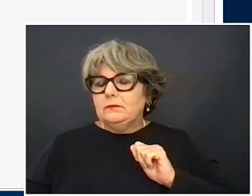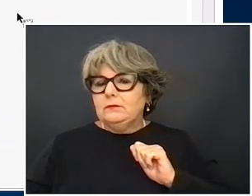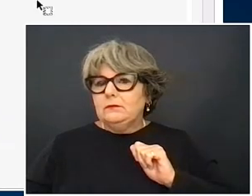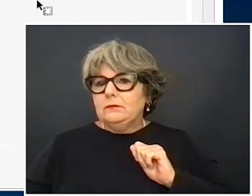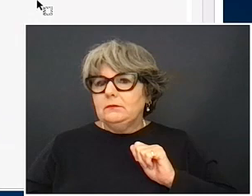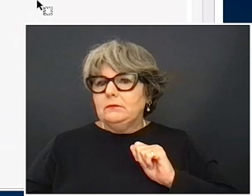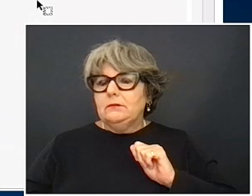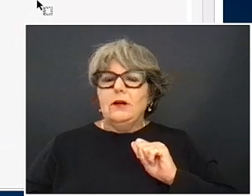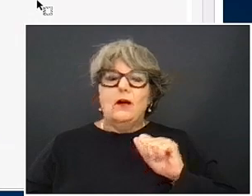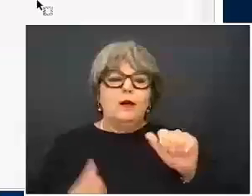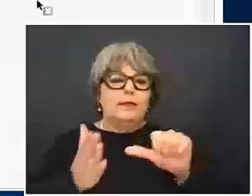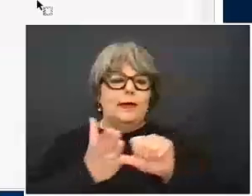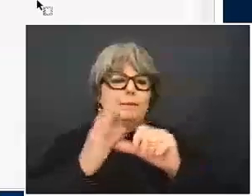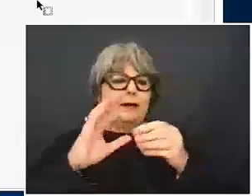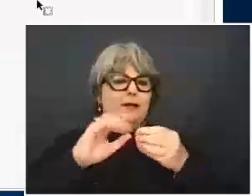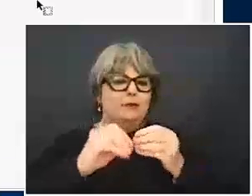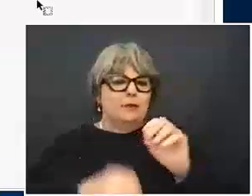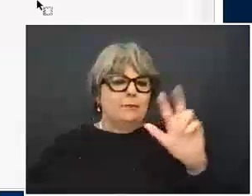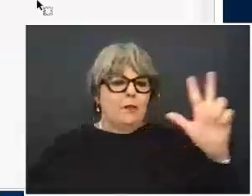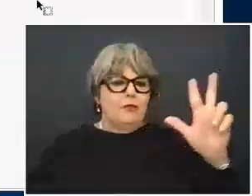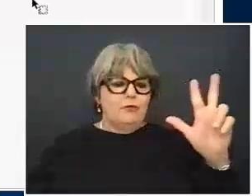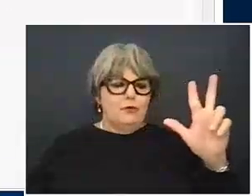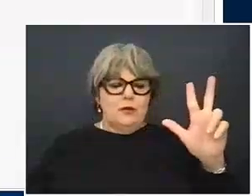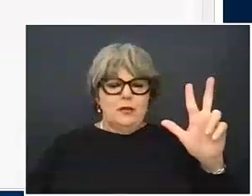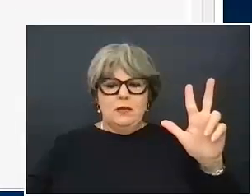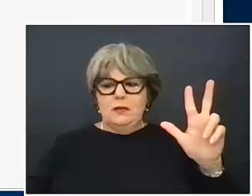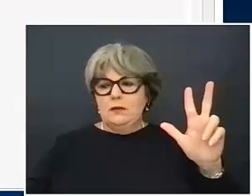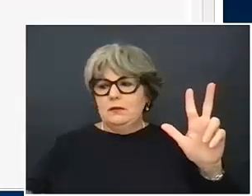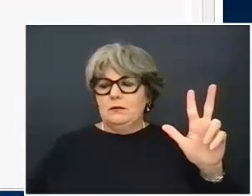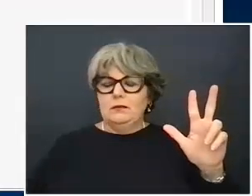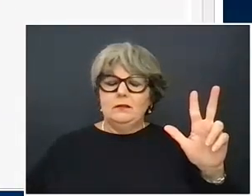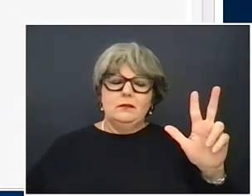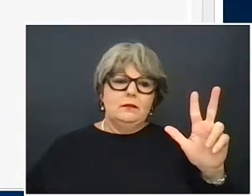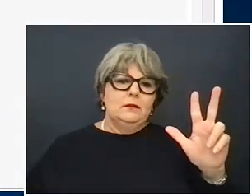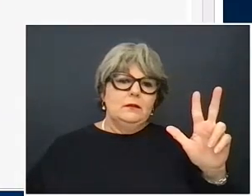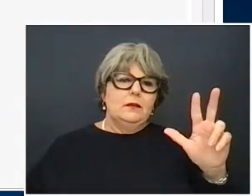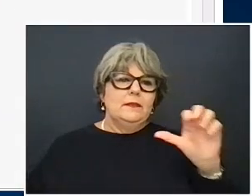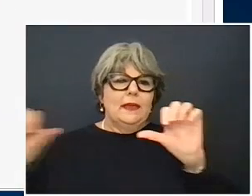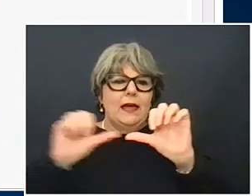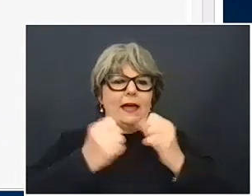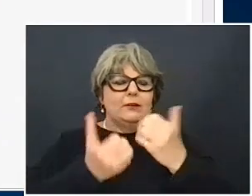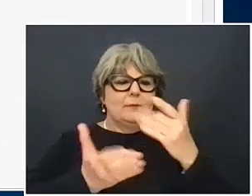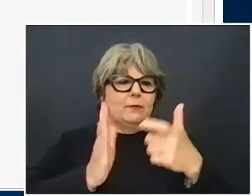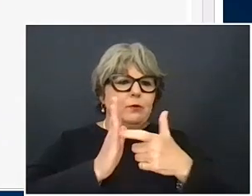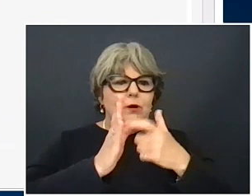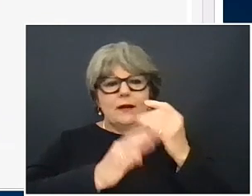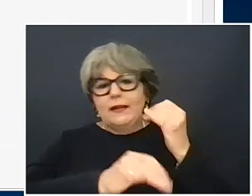We're talking about- where it talks about the agency may require an institution that accredits or preaccredits to enter into a